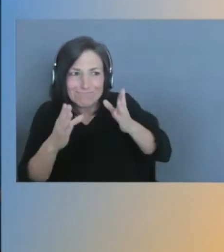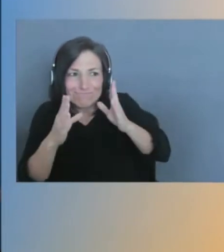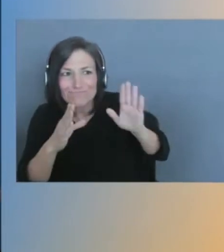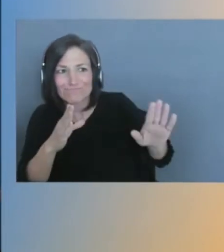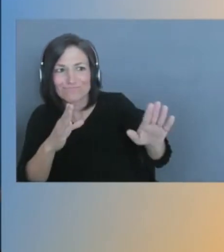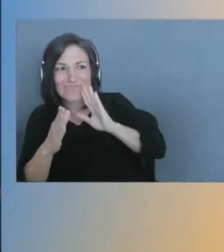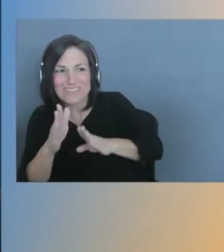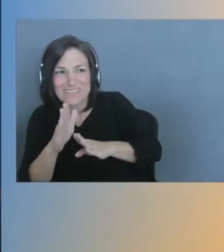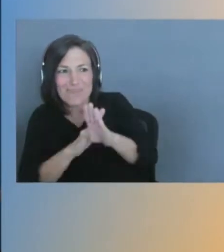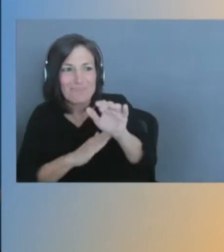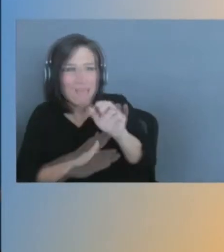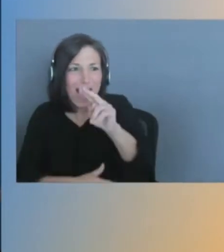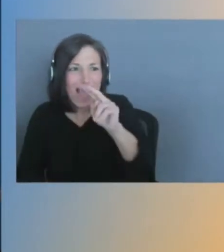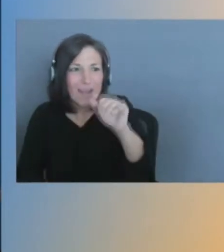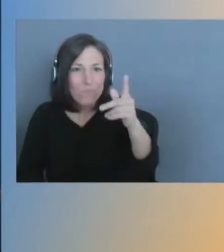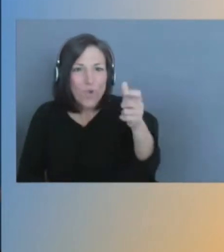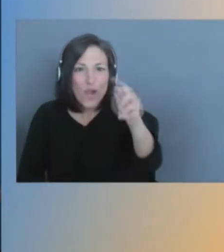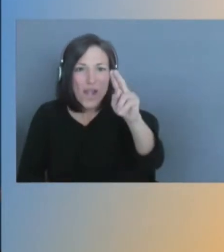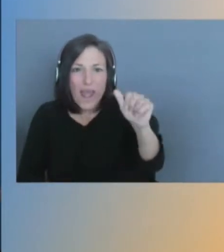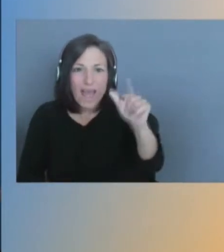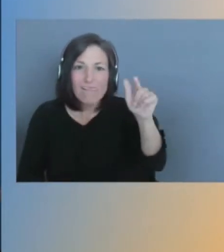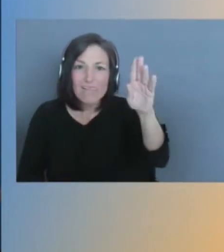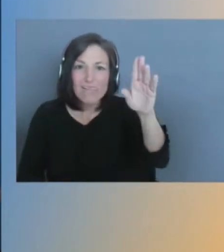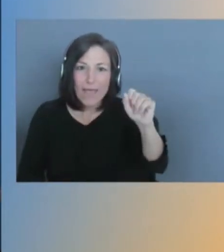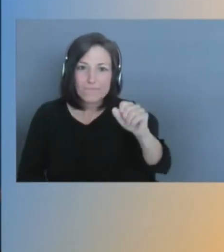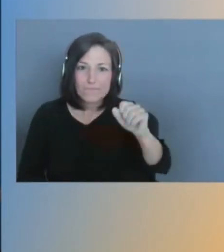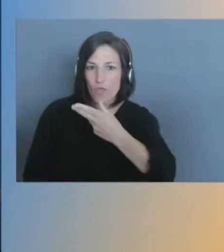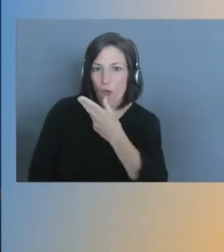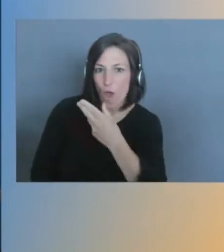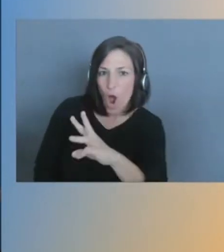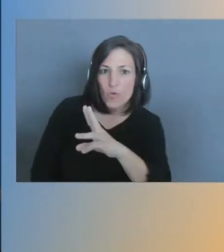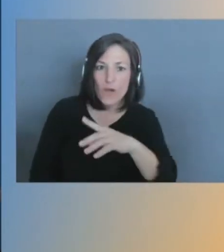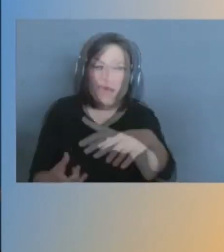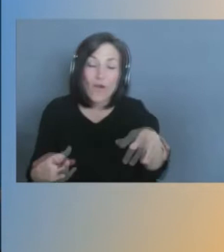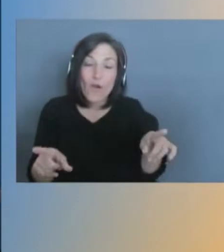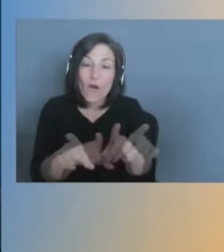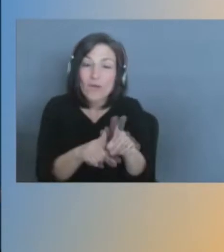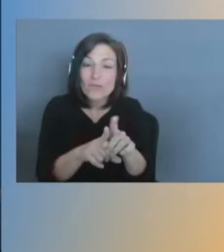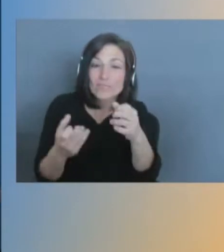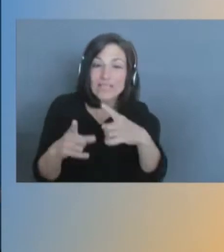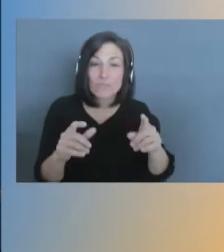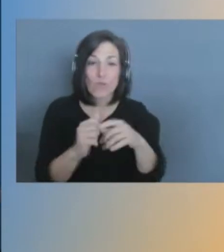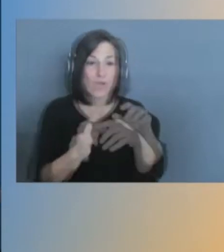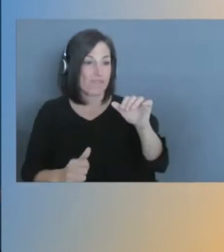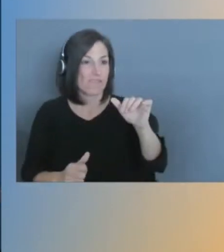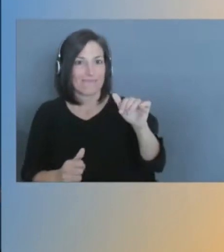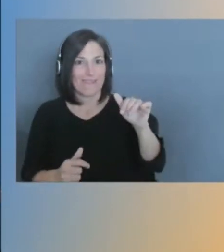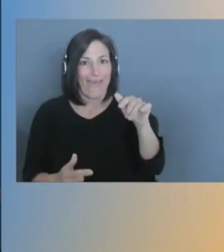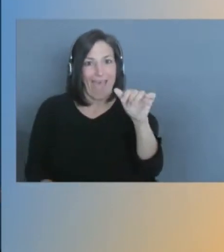the hardware and what has happened, and also the incorporation of the agile learning process, software processes. - Yeah.